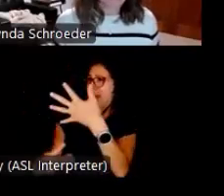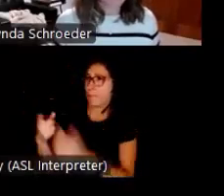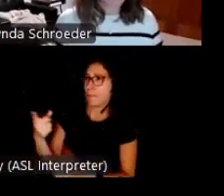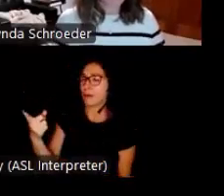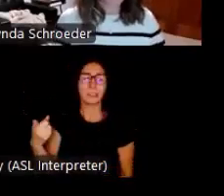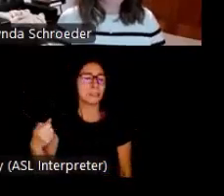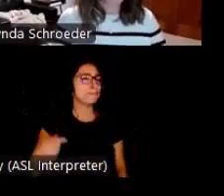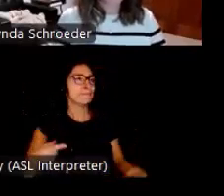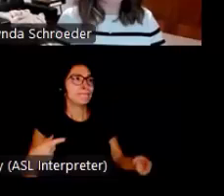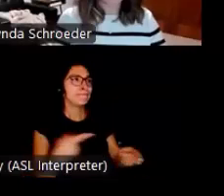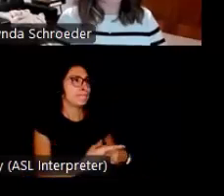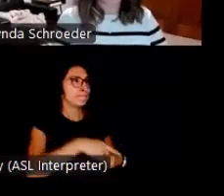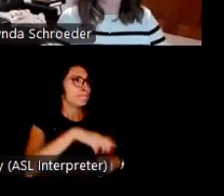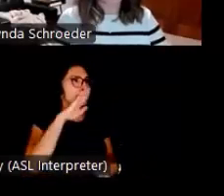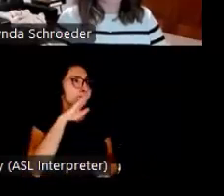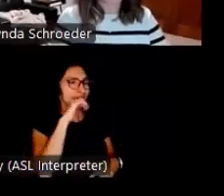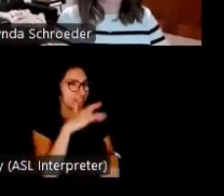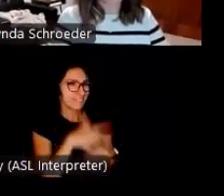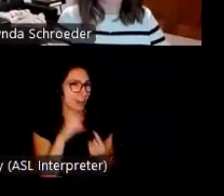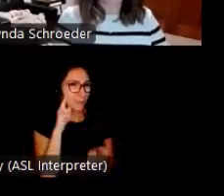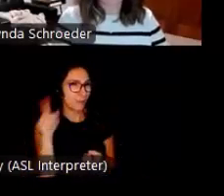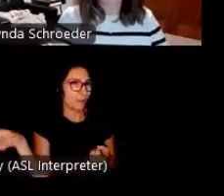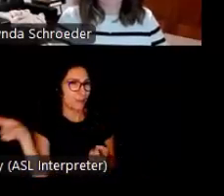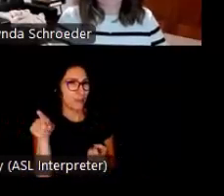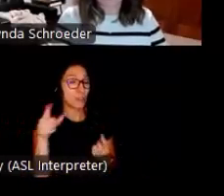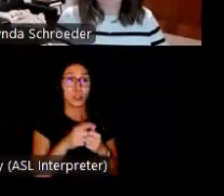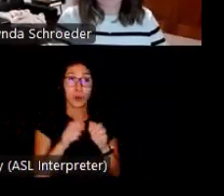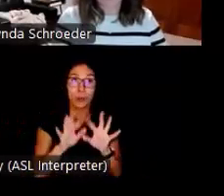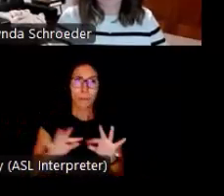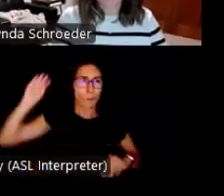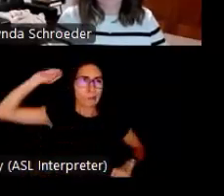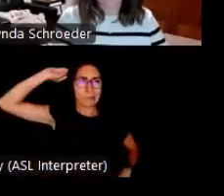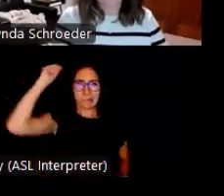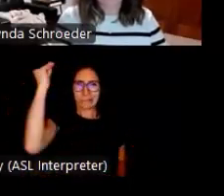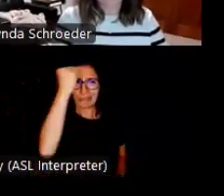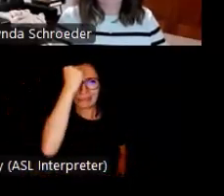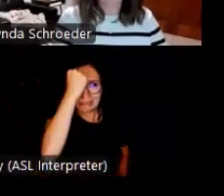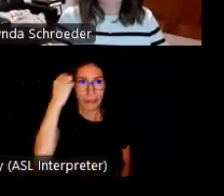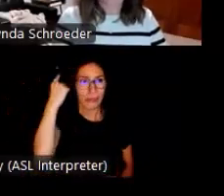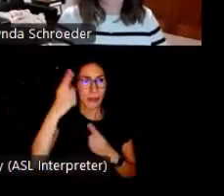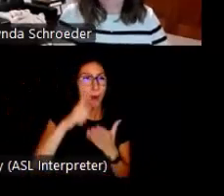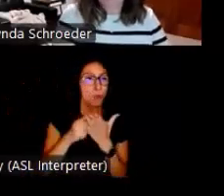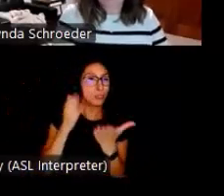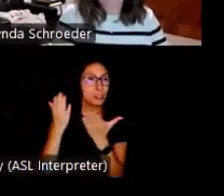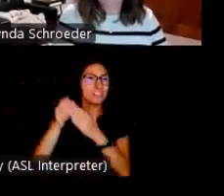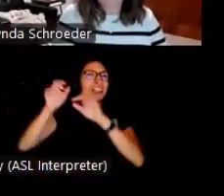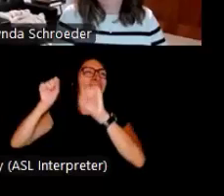So you need to be aware of what those variable services are in rural areas that are and are not accessible.